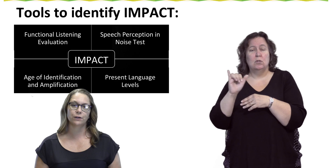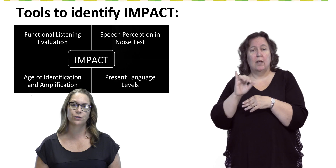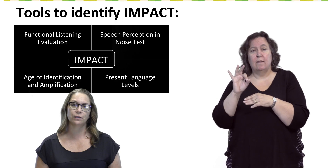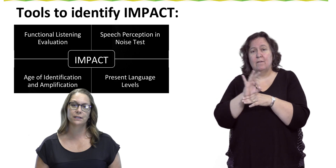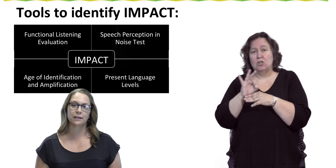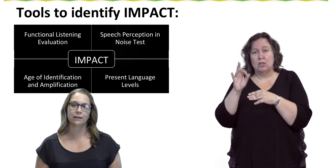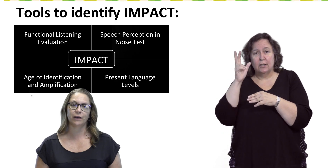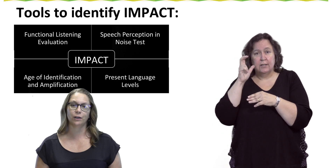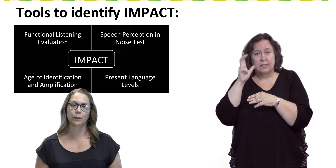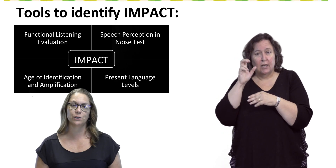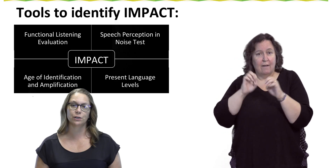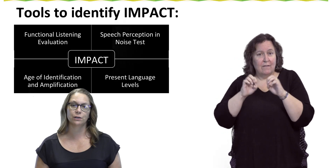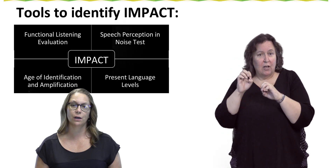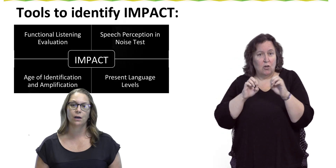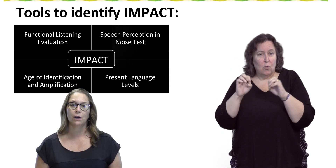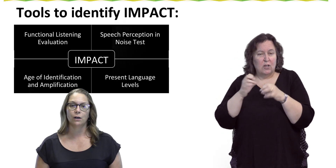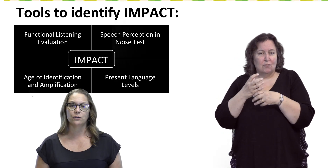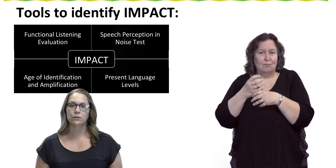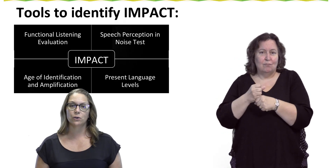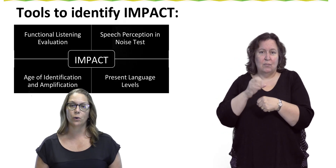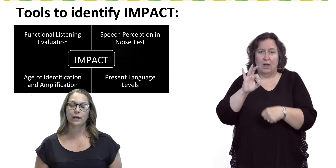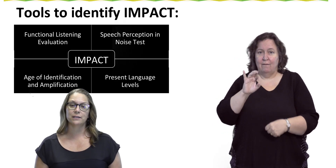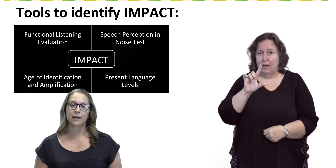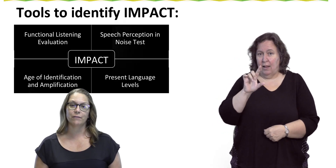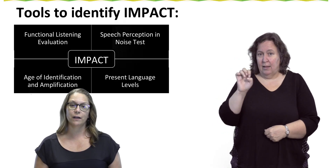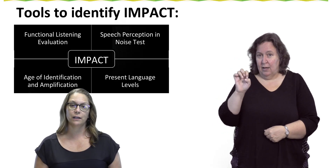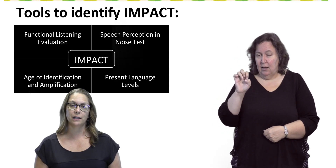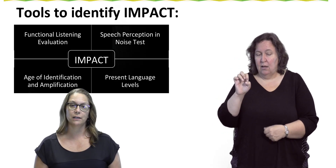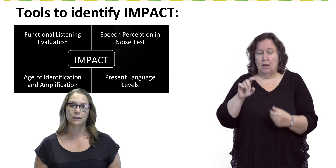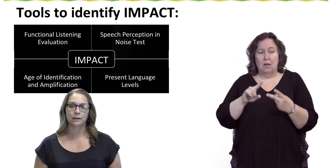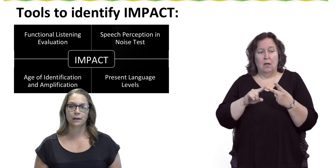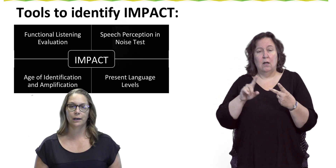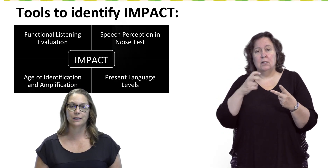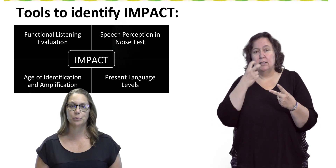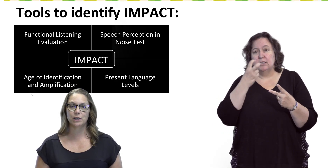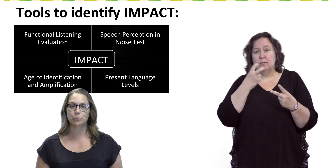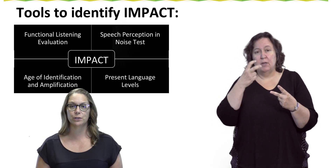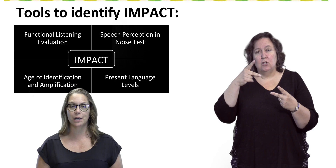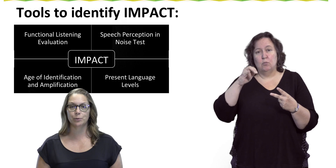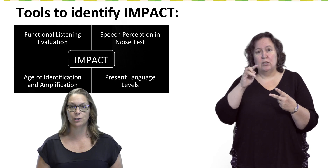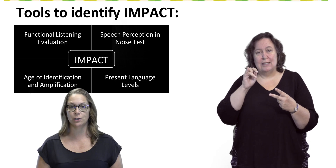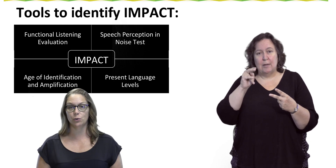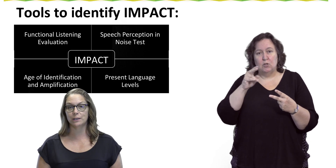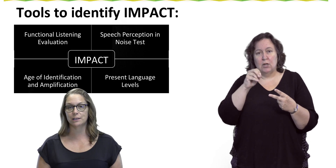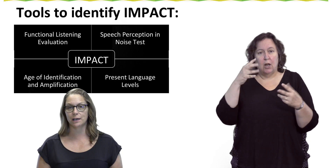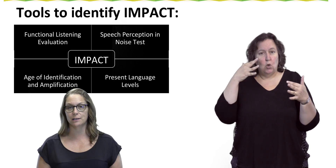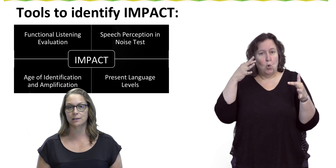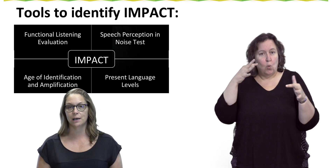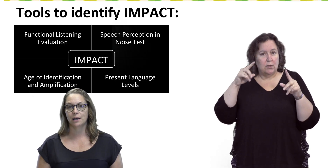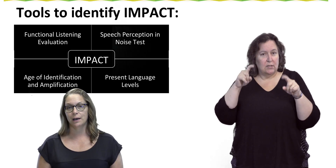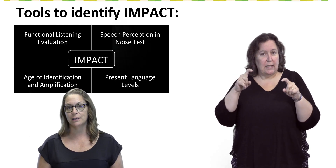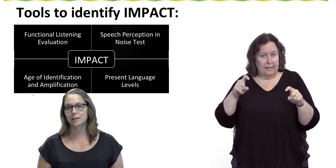Functional Listening Evaluation, also known as the FLE, and Speech Perception in Noise Test